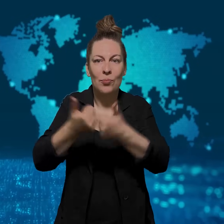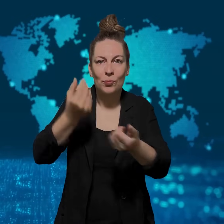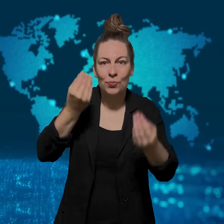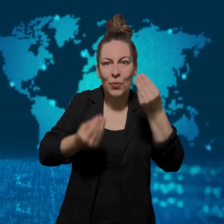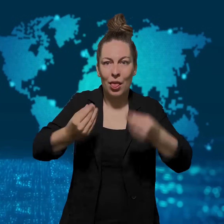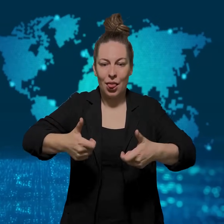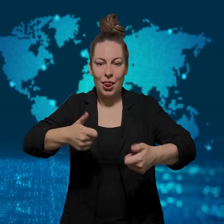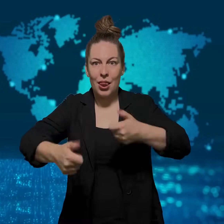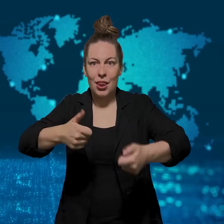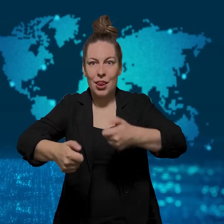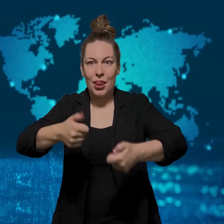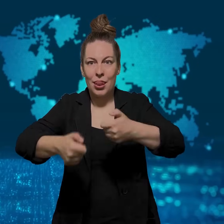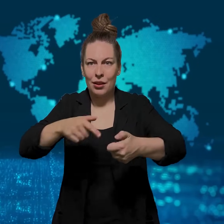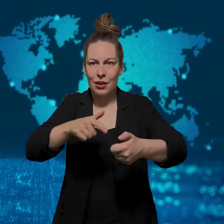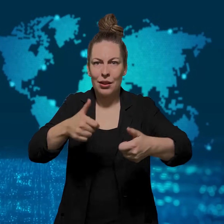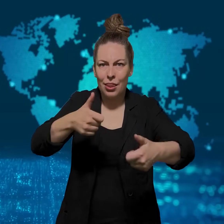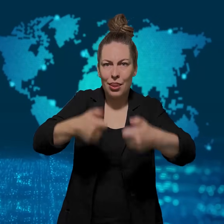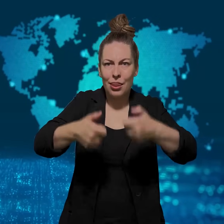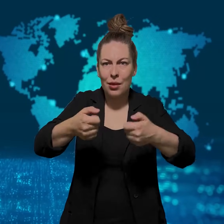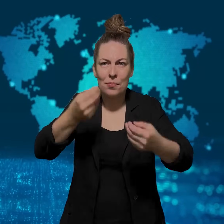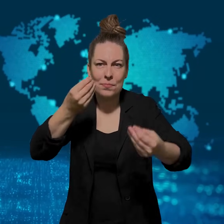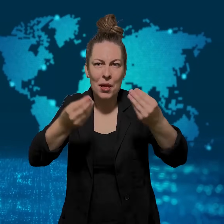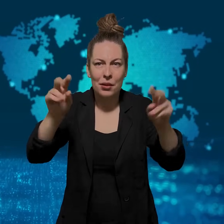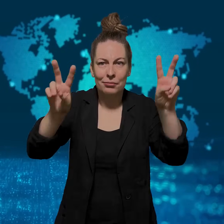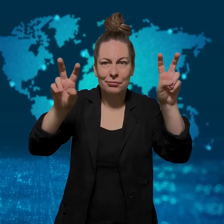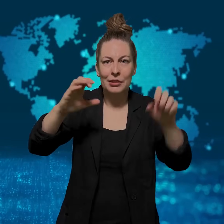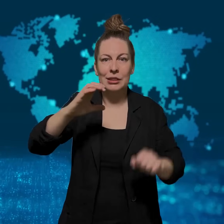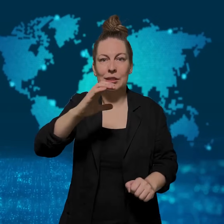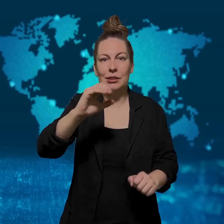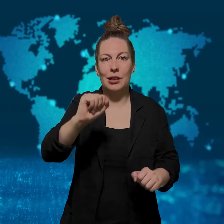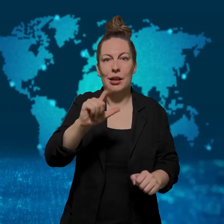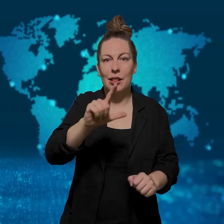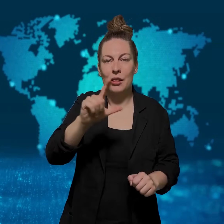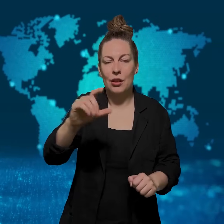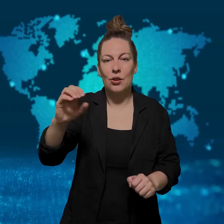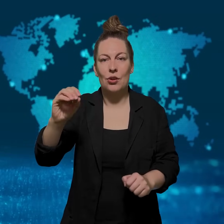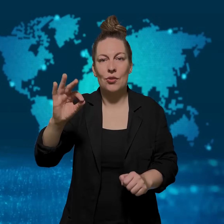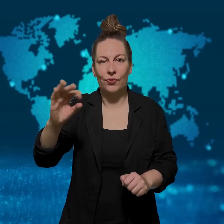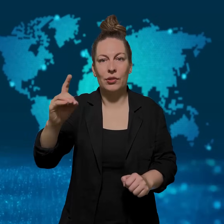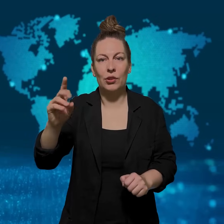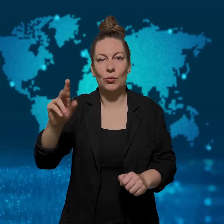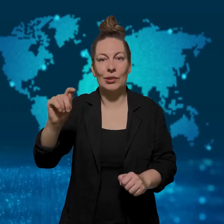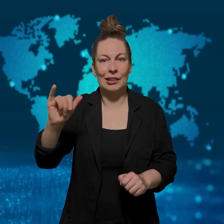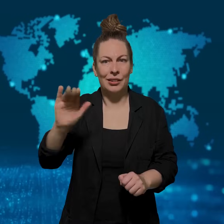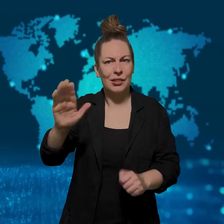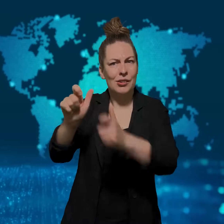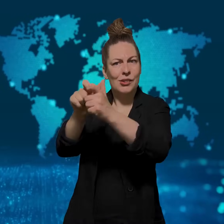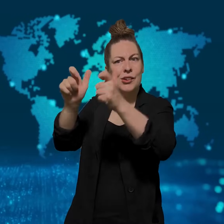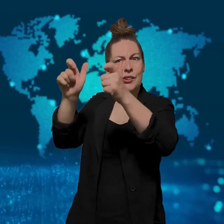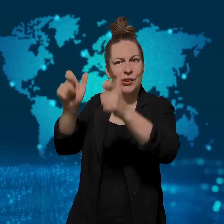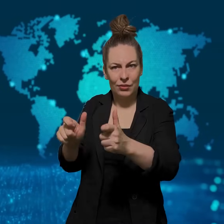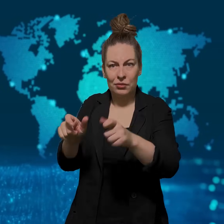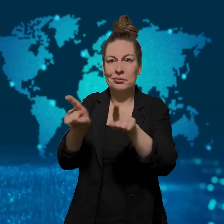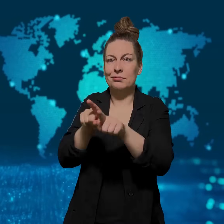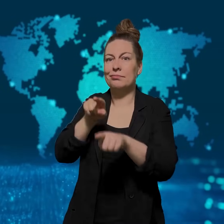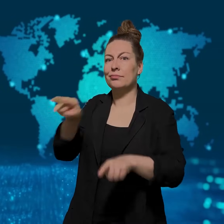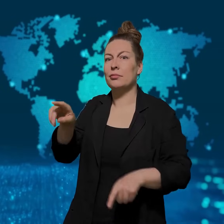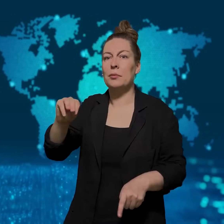The state and federal governments may face cases as well.